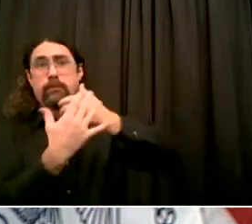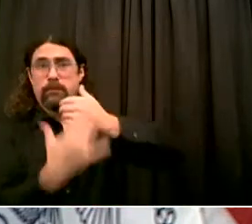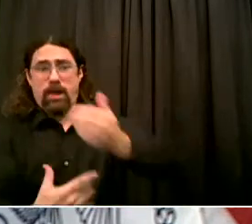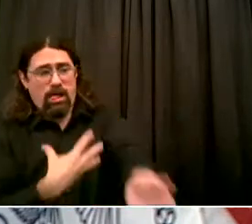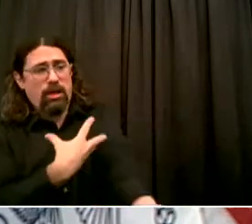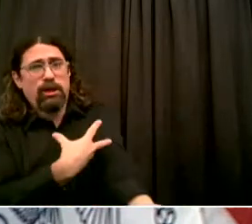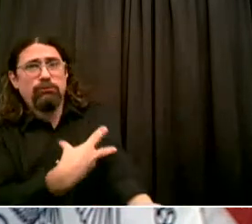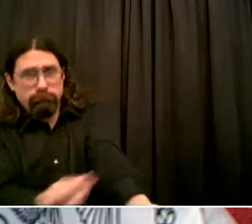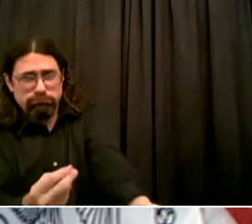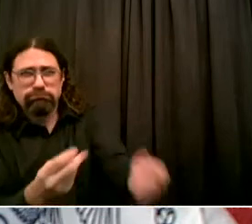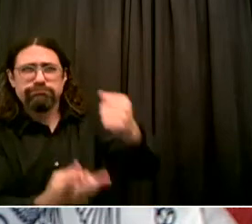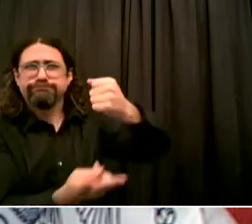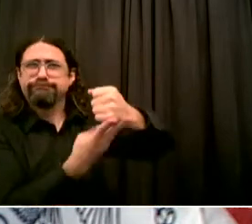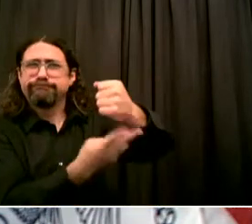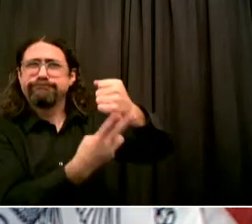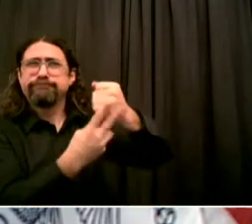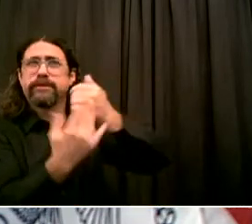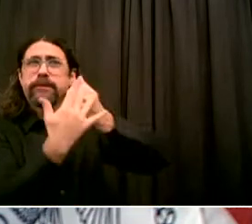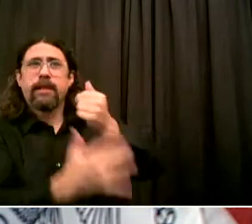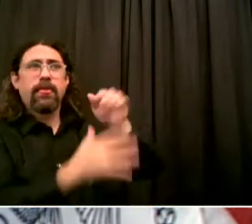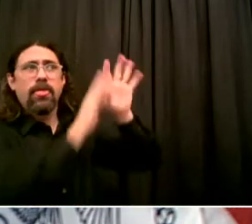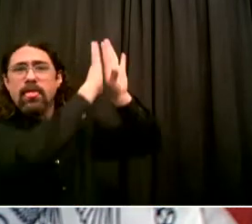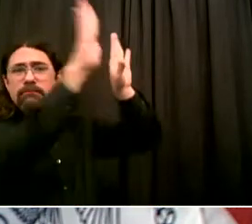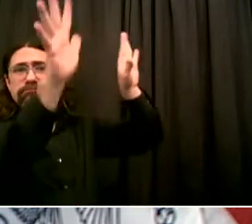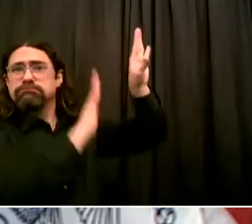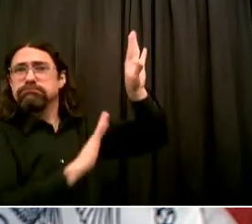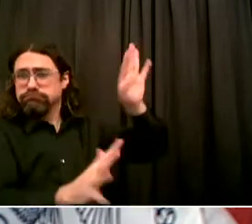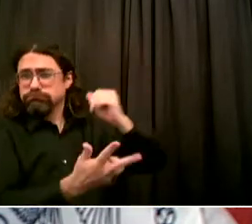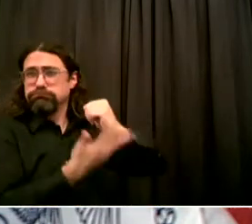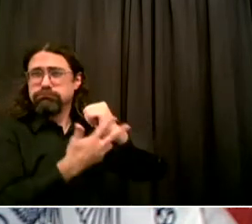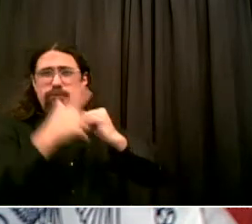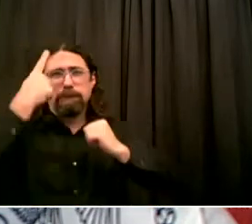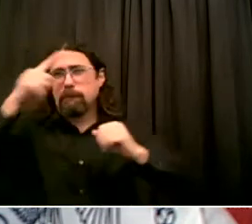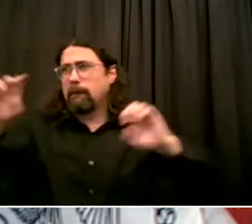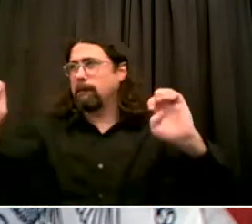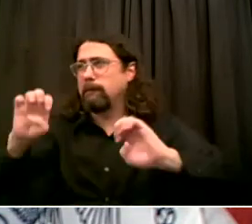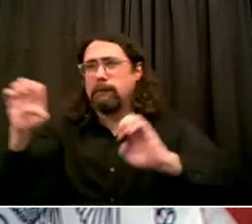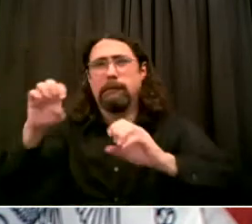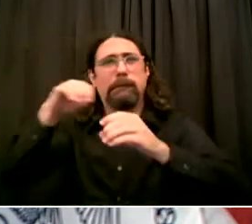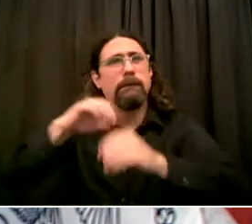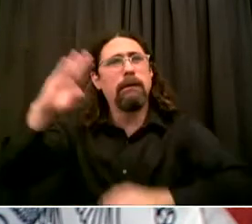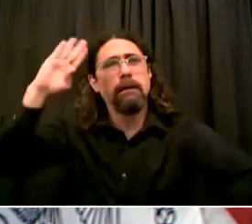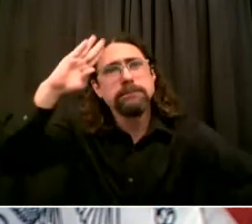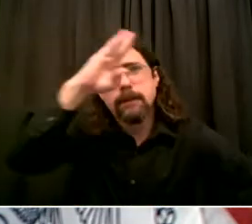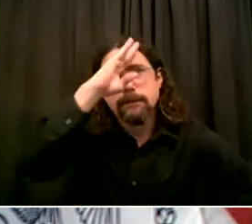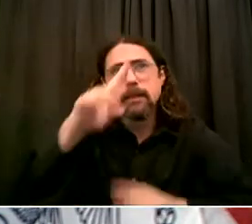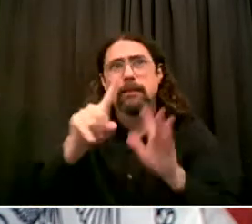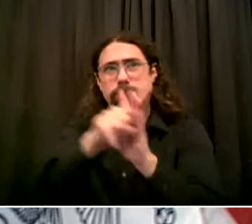GOVERNMENT OFFICES AND CIVIIGRC OUOU PS AROUND THE E TYCI USED O TO DTHE BBLOOD D DRIVES S DN